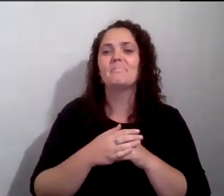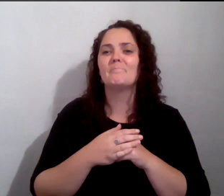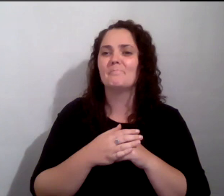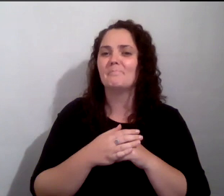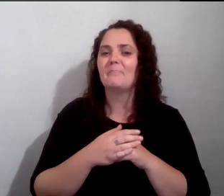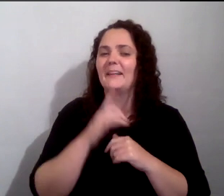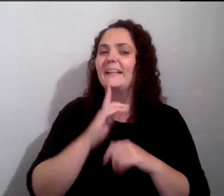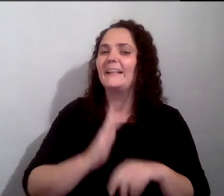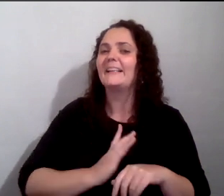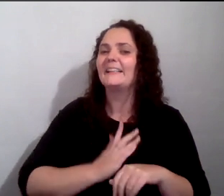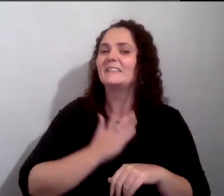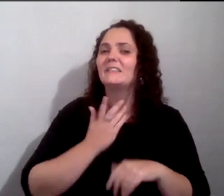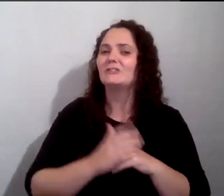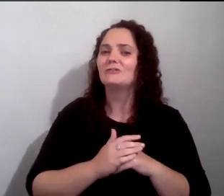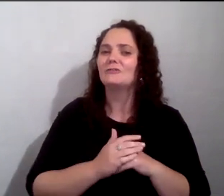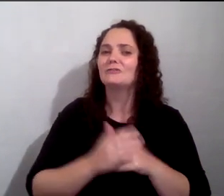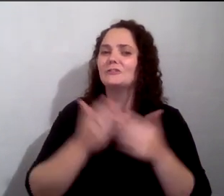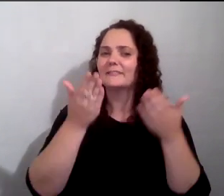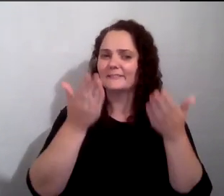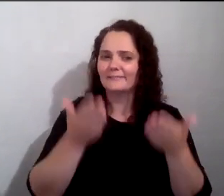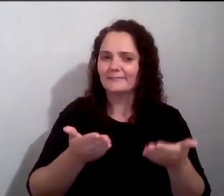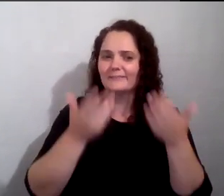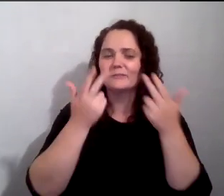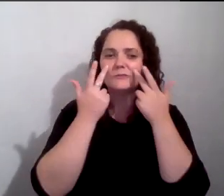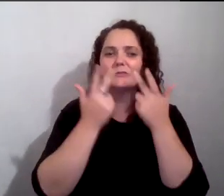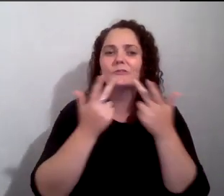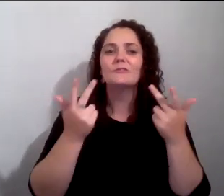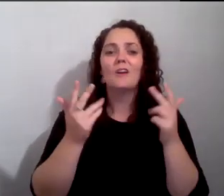interesting that this particular aspect of the display focuses